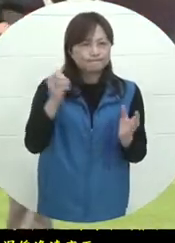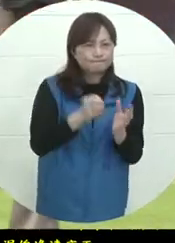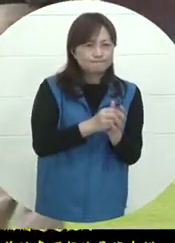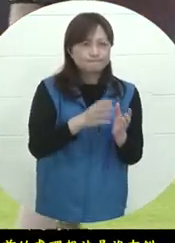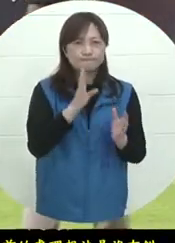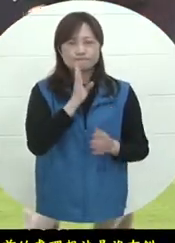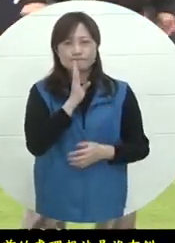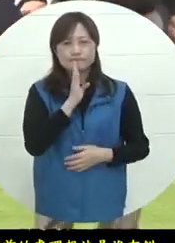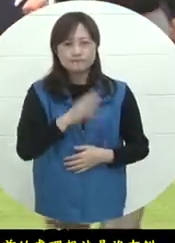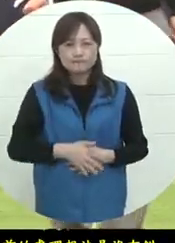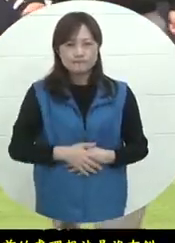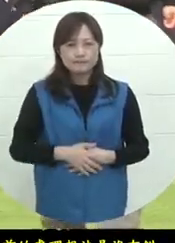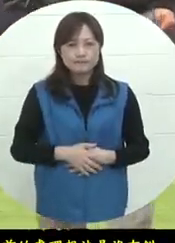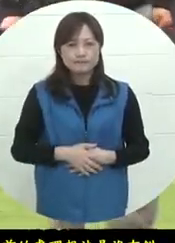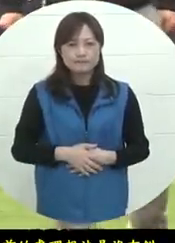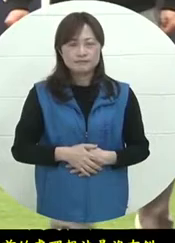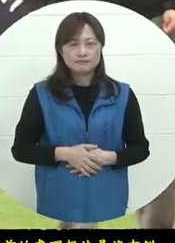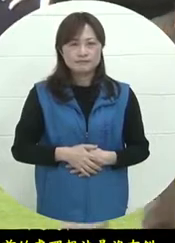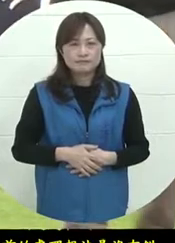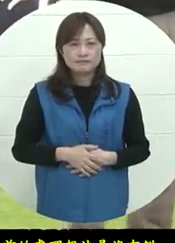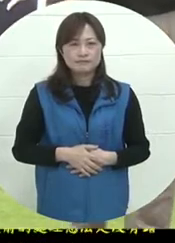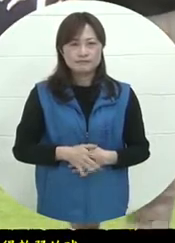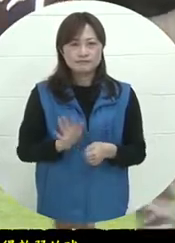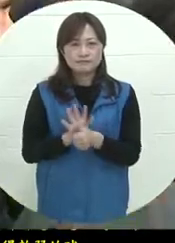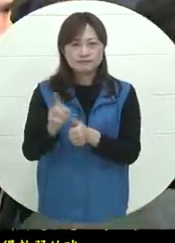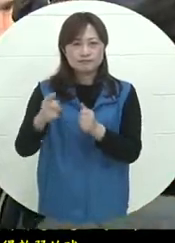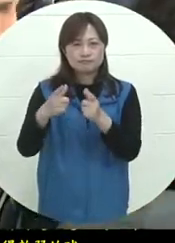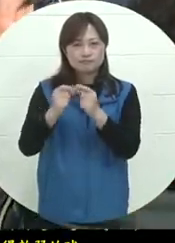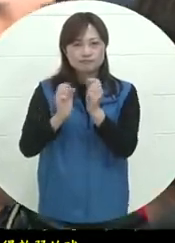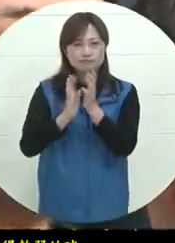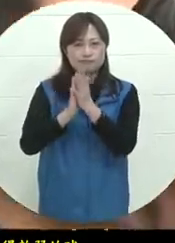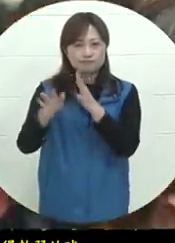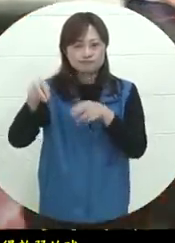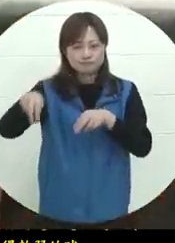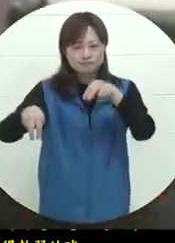. There is no way to handle the ball. It also makes the Japanese team full. Under the situation,